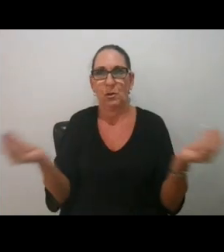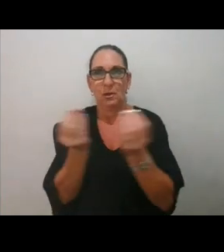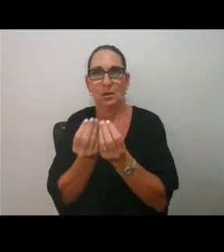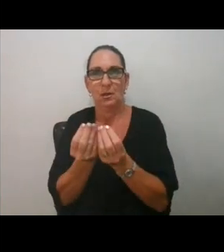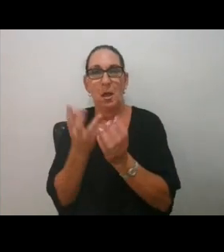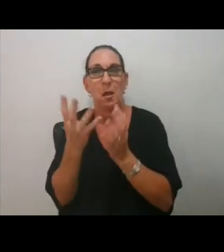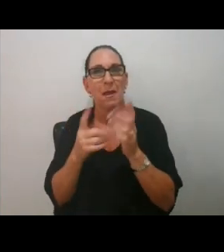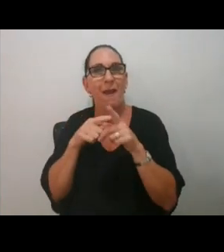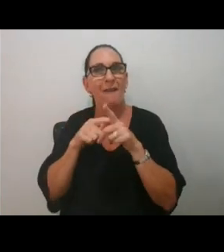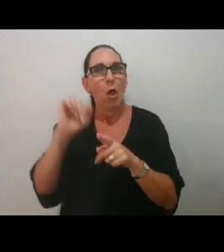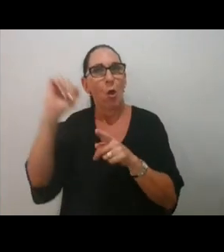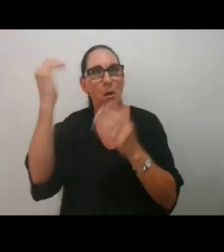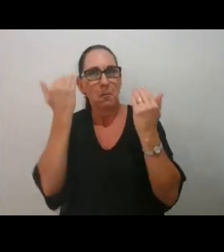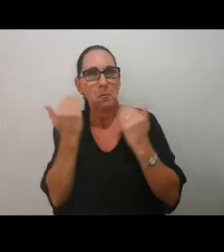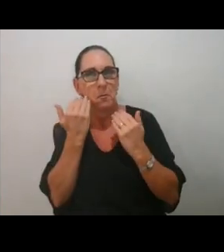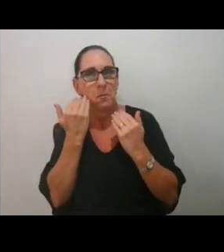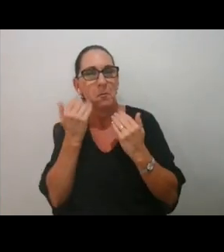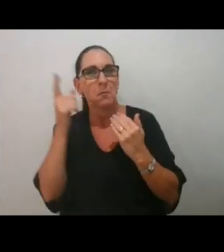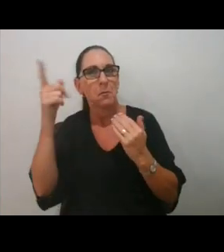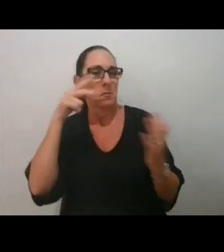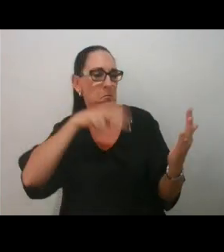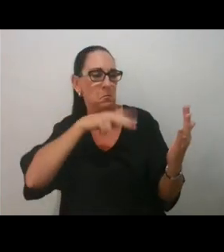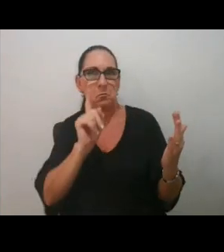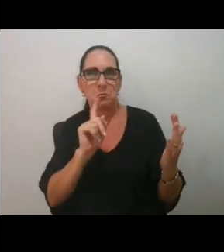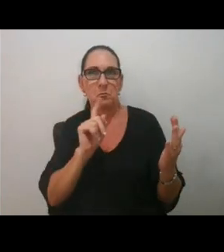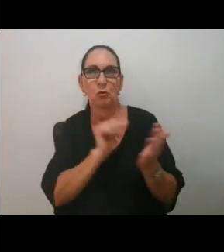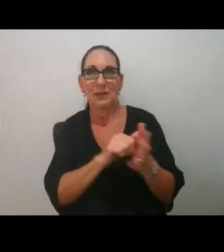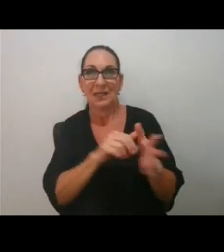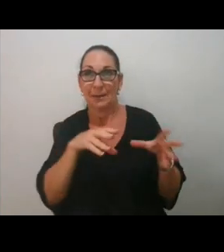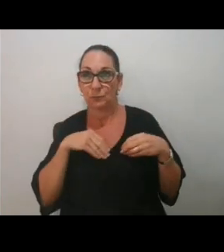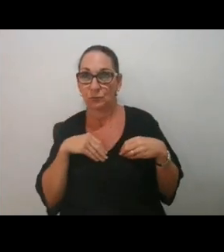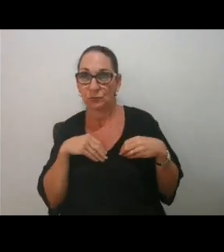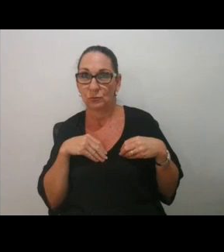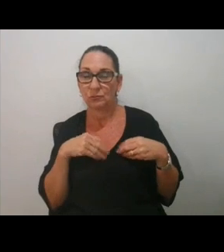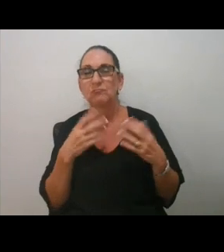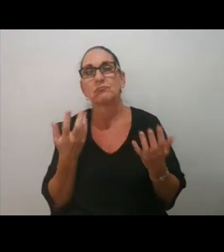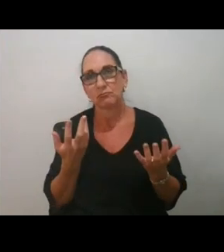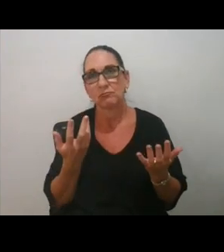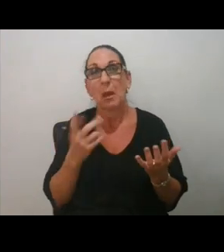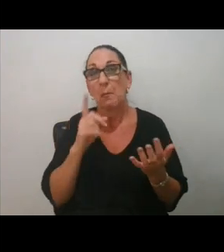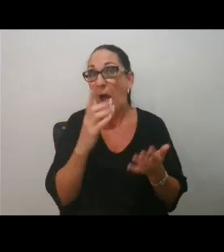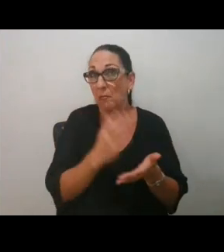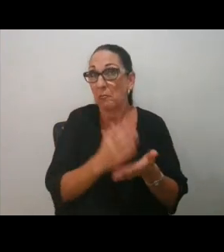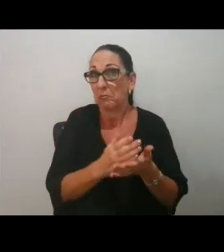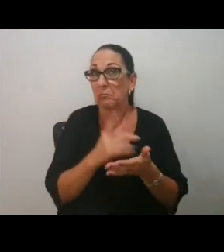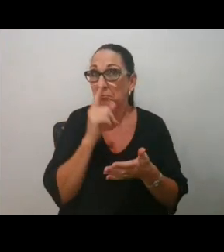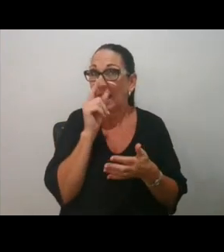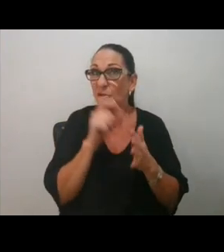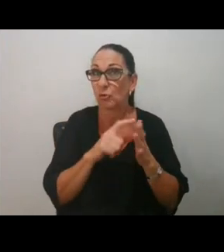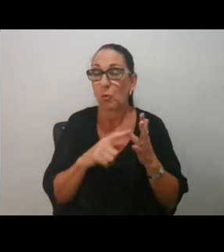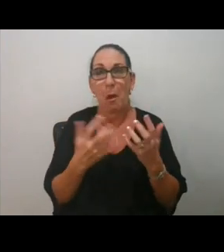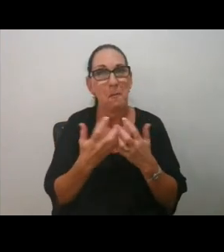the program and also the magistrate but it is certainly um possible and common to have people